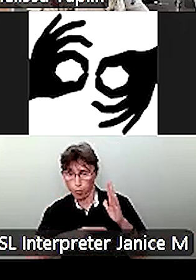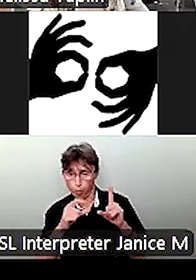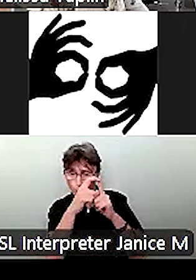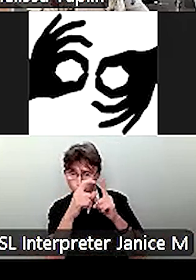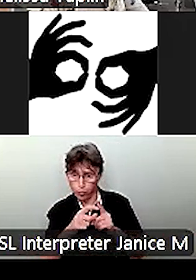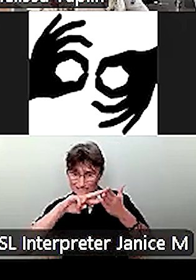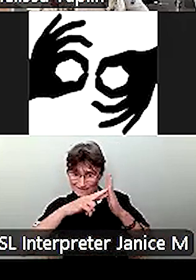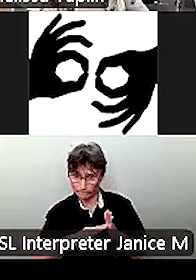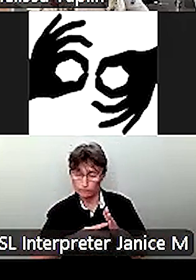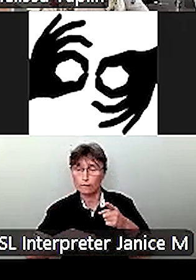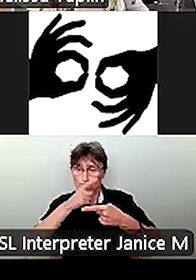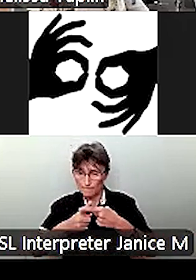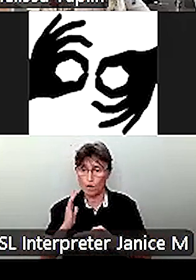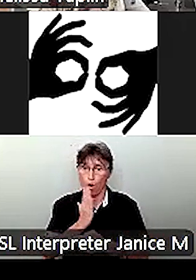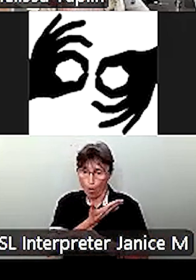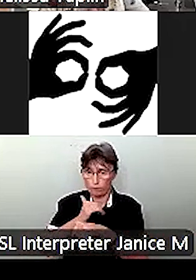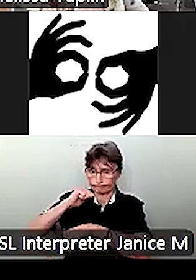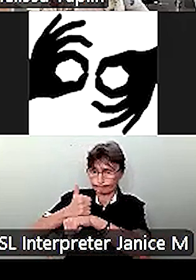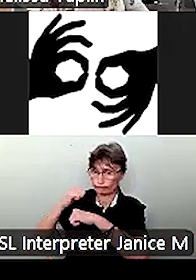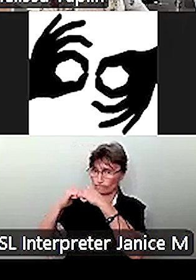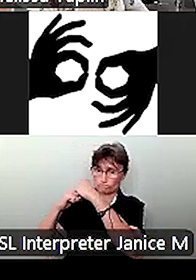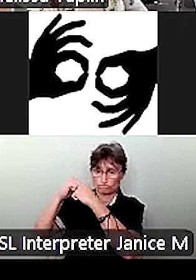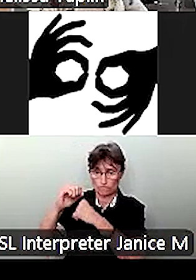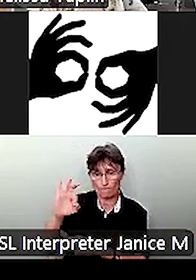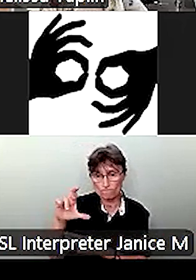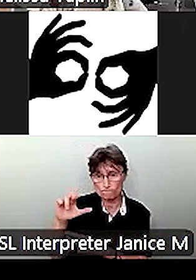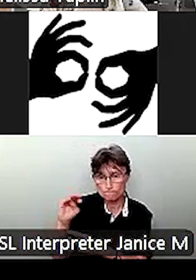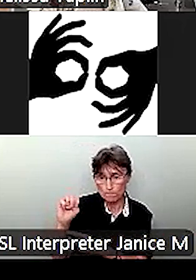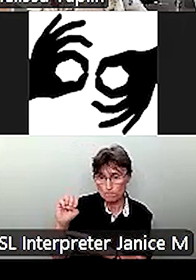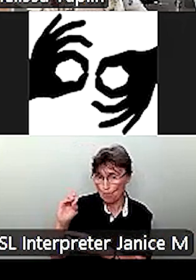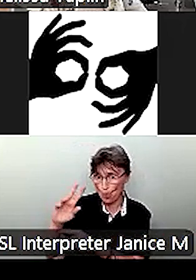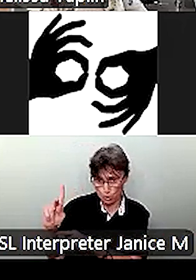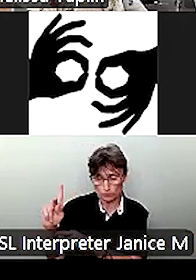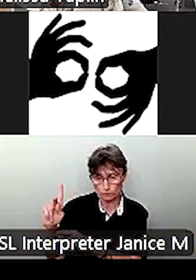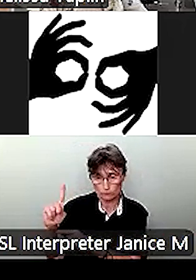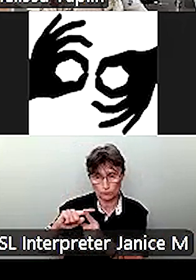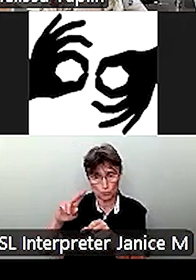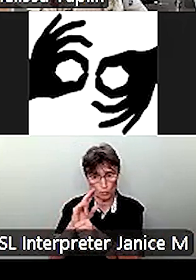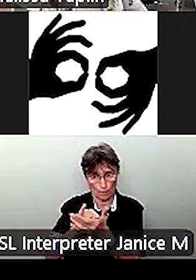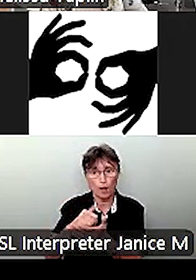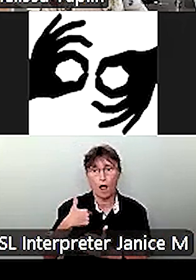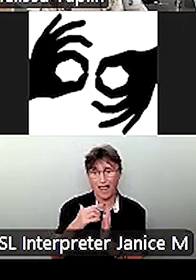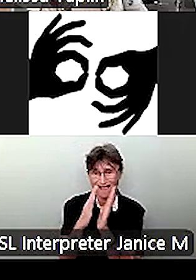information. I'm wondering if a member of my team can share a link to the framework in the chat,